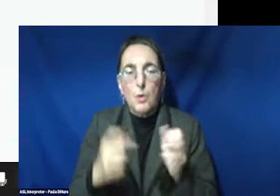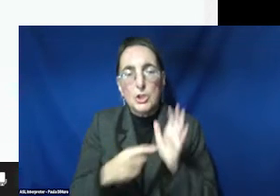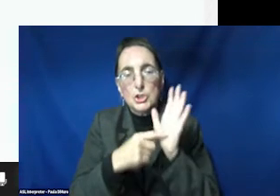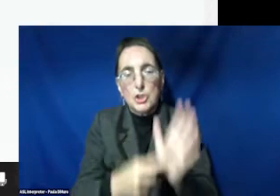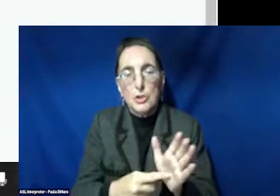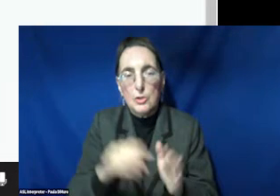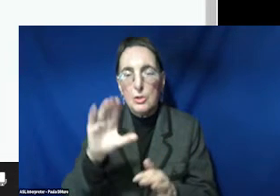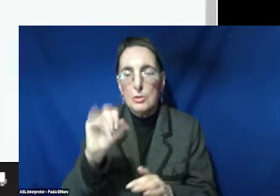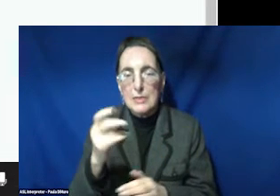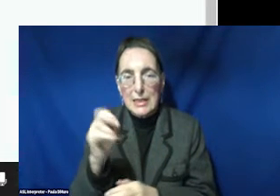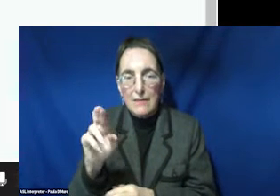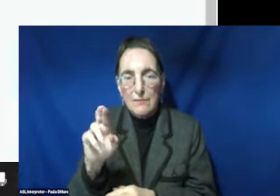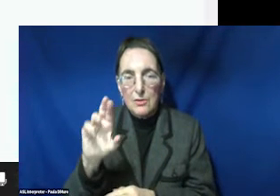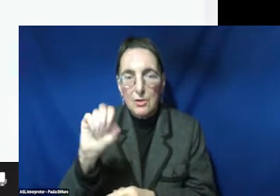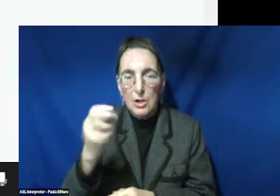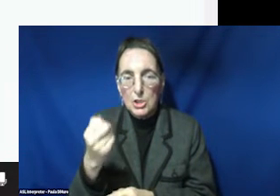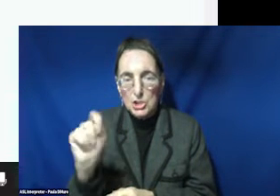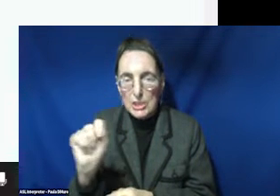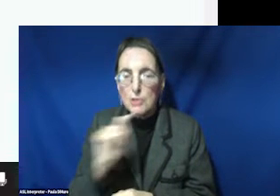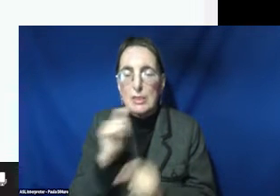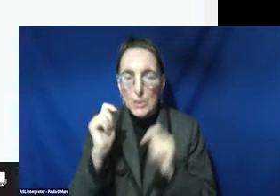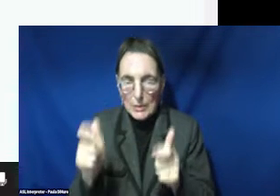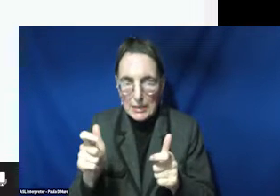So the other thing you can change on the cover sheet is the end date.